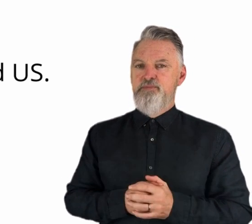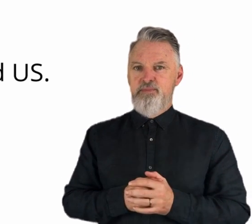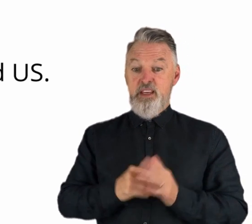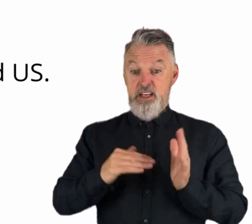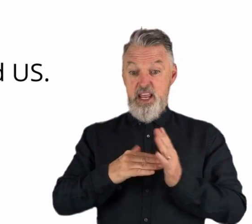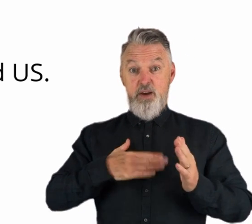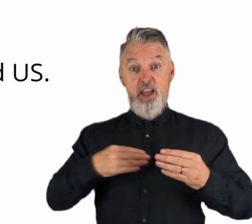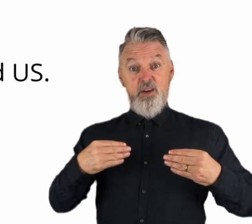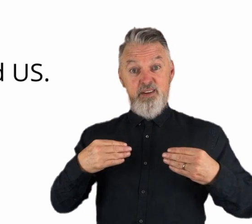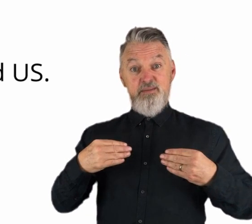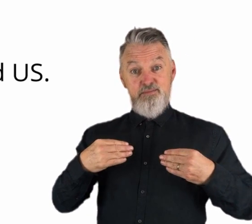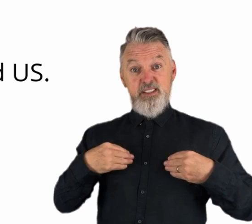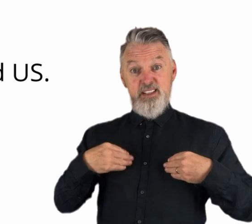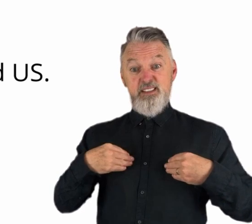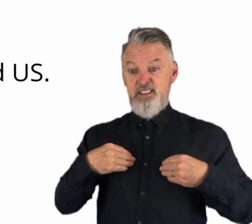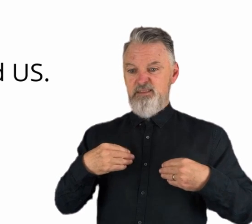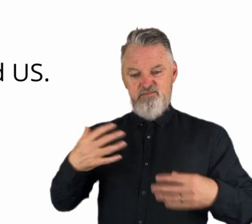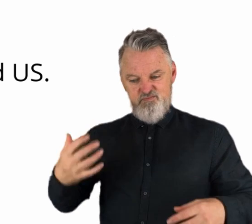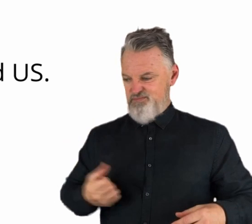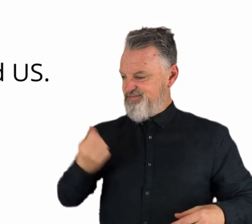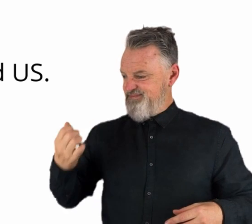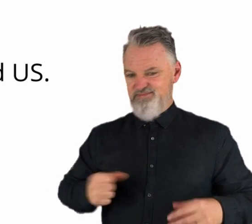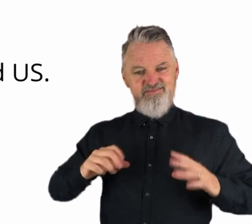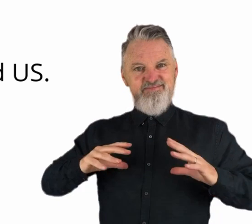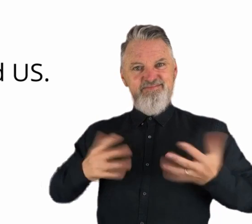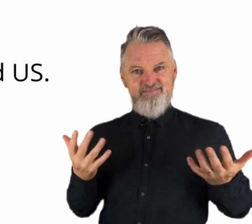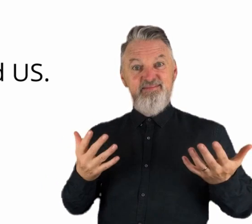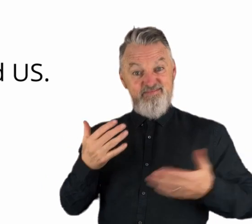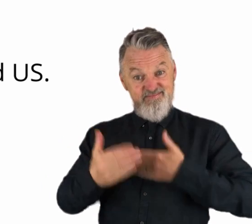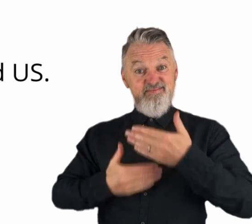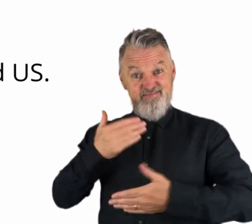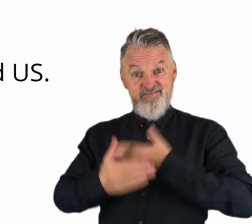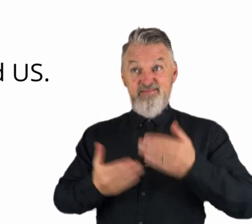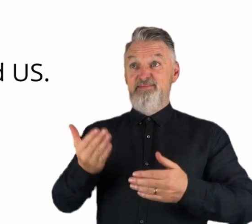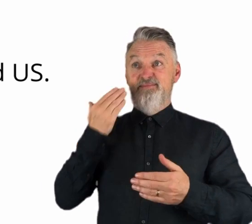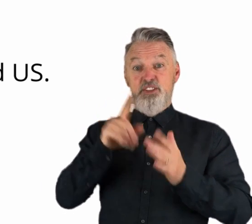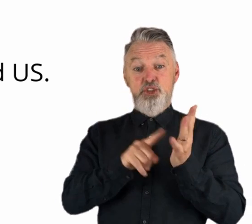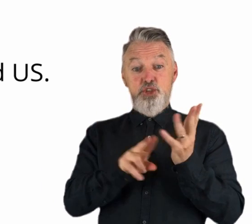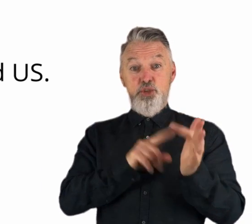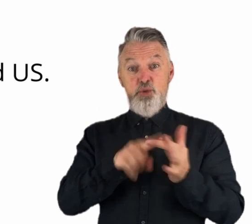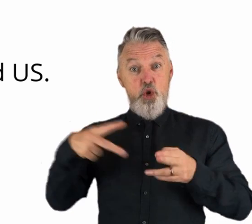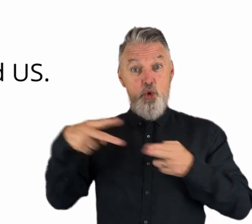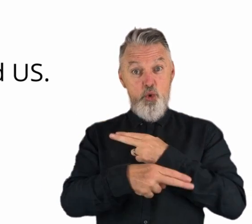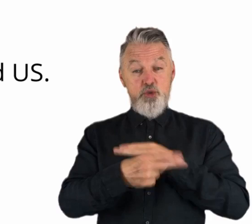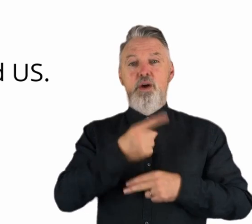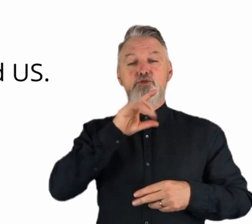via a SAAS and Affiliate marketing model. Since launching in June we have 110 subscribers across the globe.